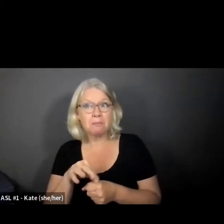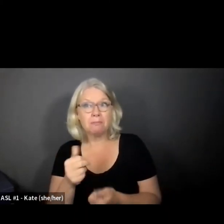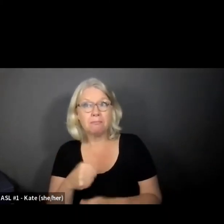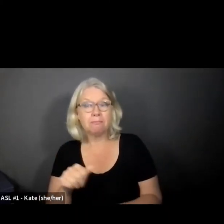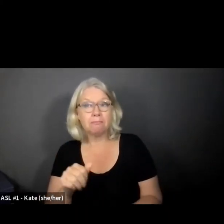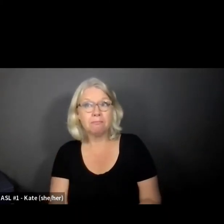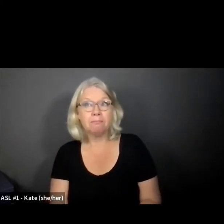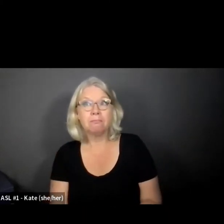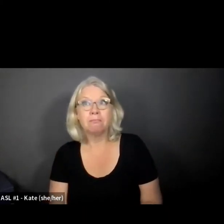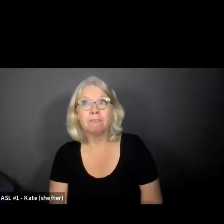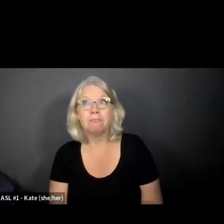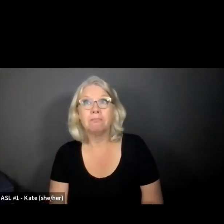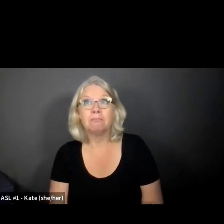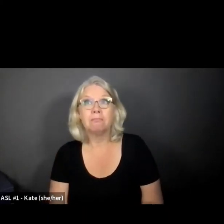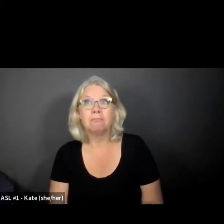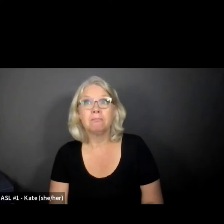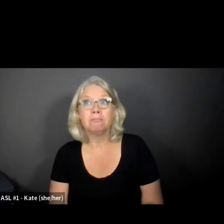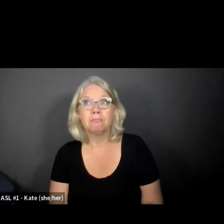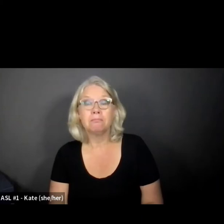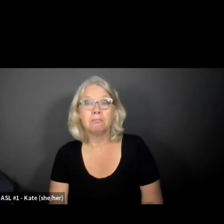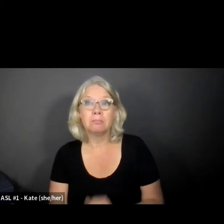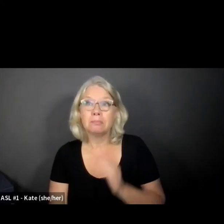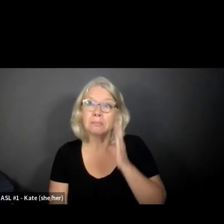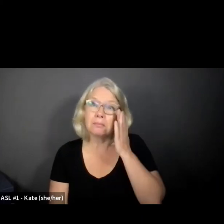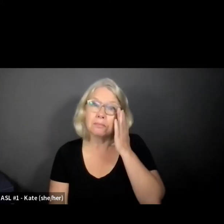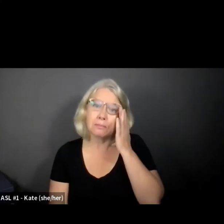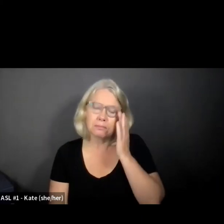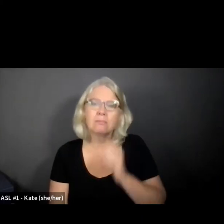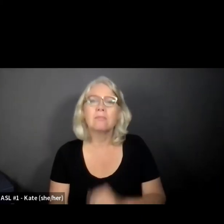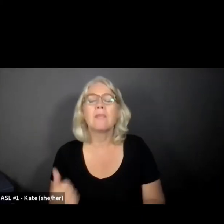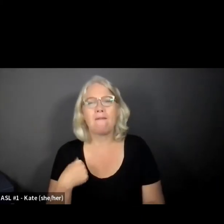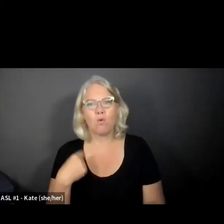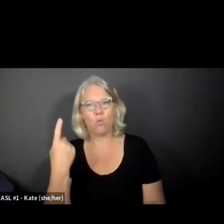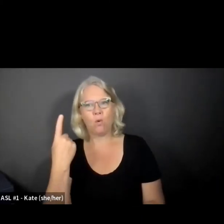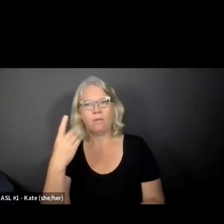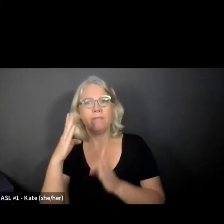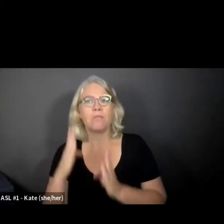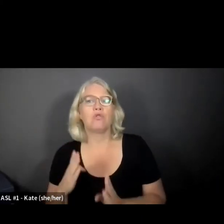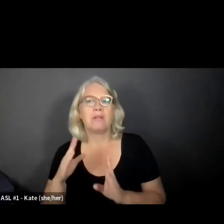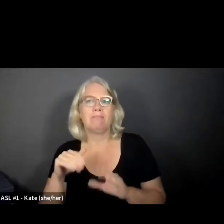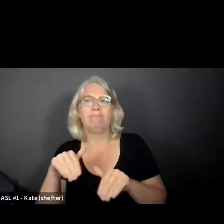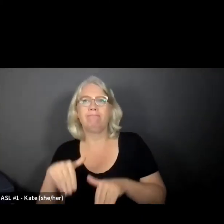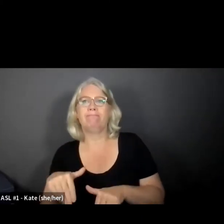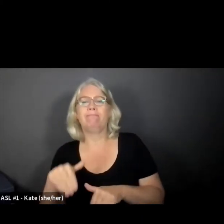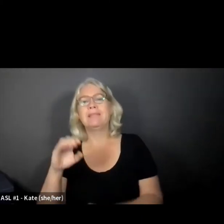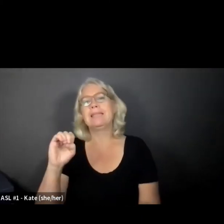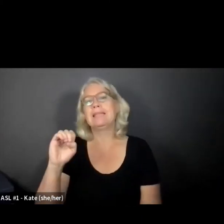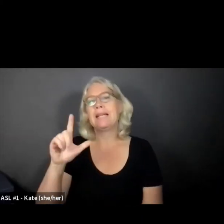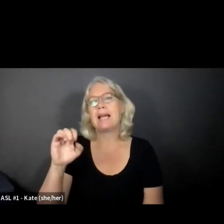ABSTENTIONS? WE HAVE ONE ABSTENTION. ALLEN COHEN.